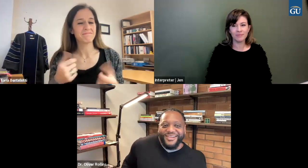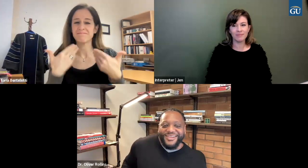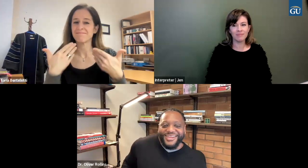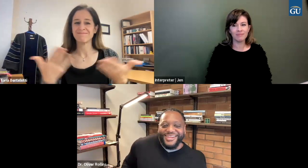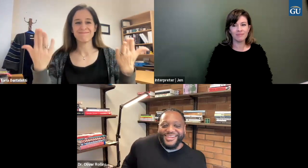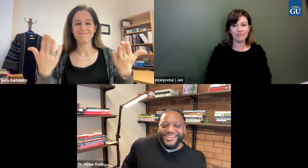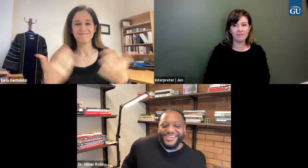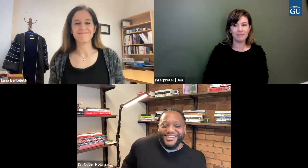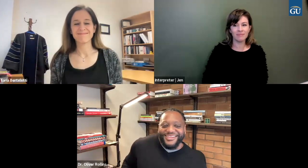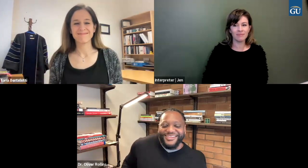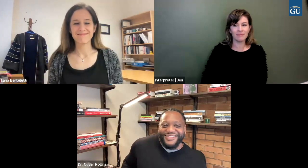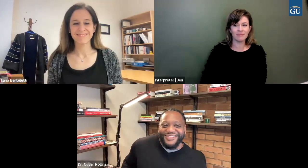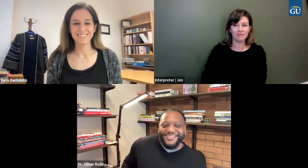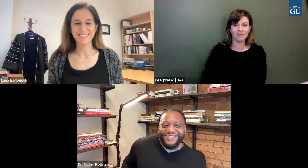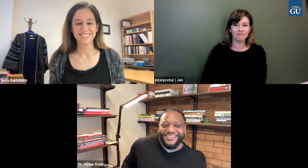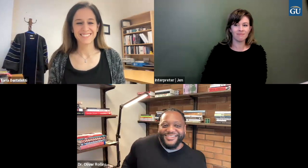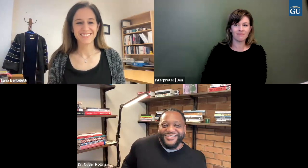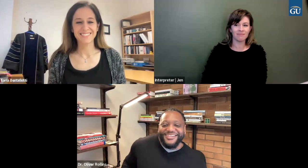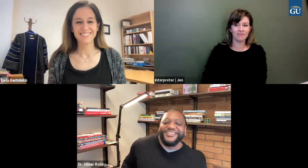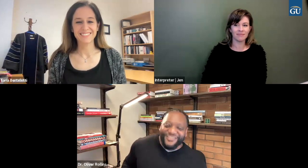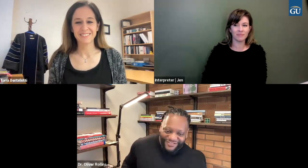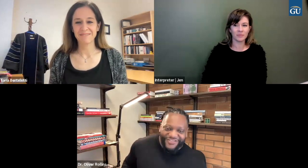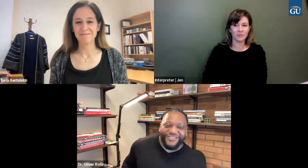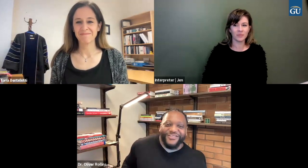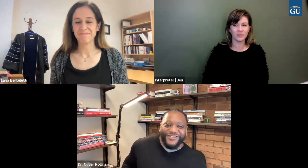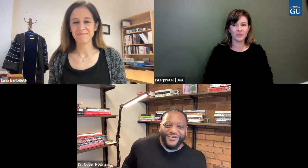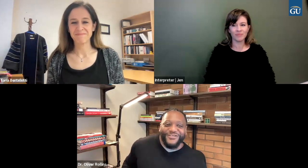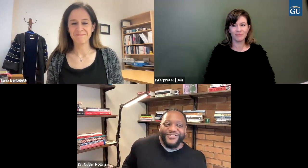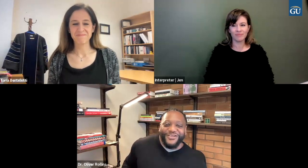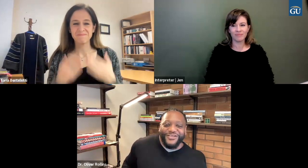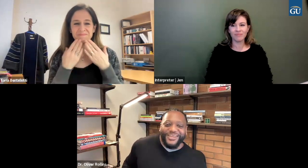Thank you. » DR. OLIVER ROLLINS: Thank